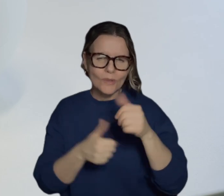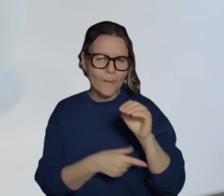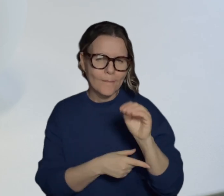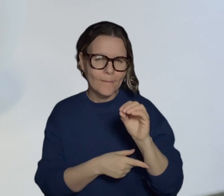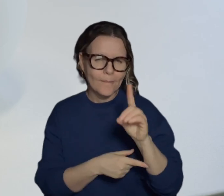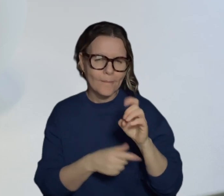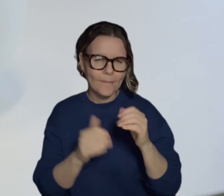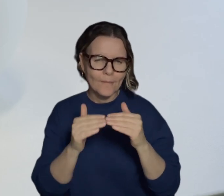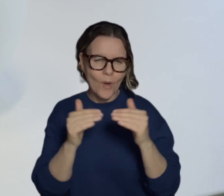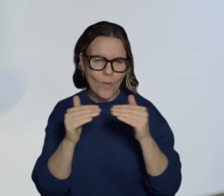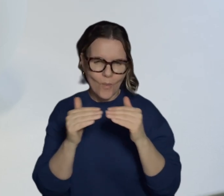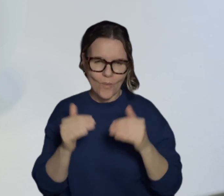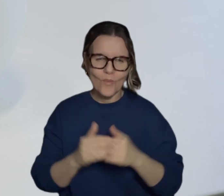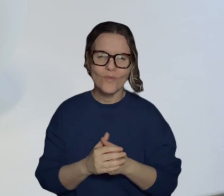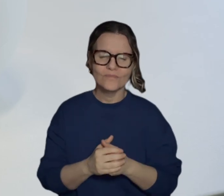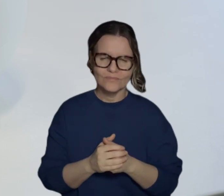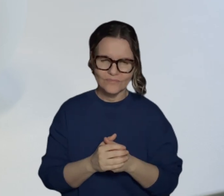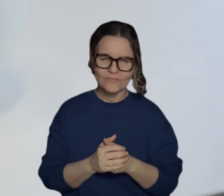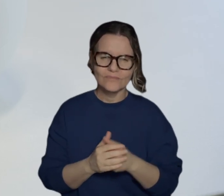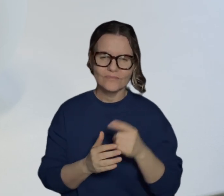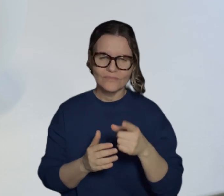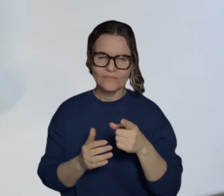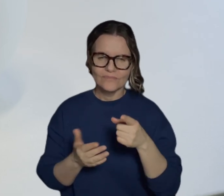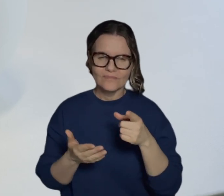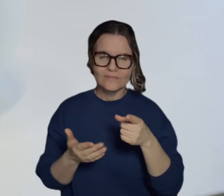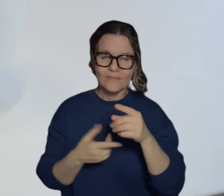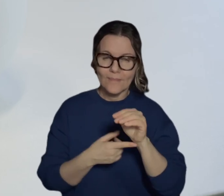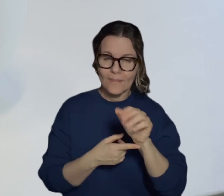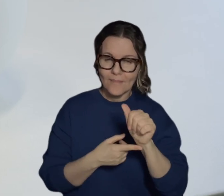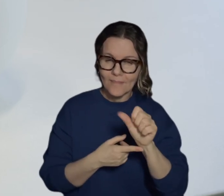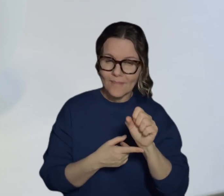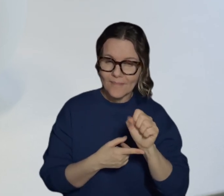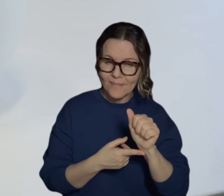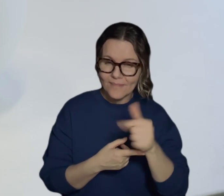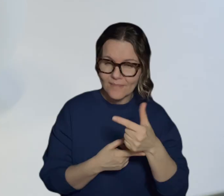and then it also shows you which mode you're in the first mode you want to start in is massage